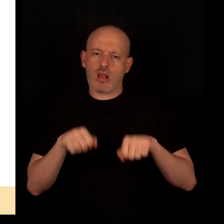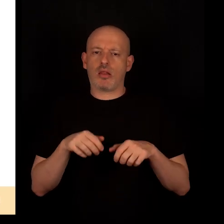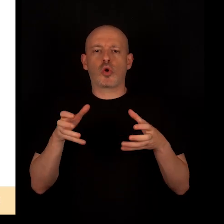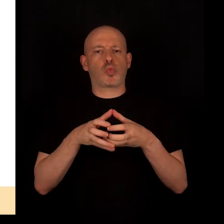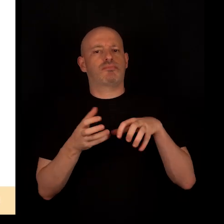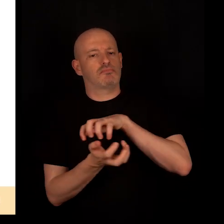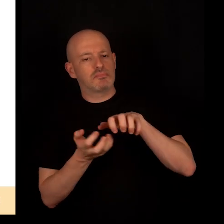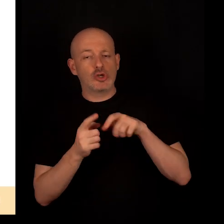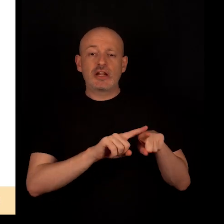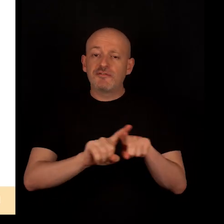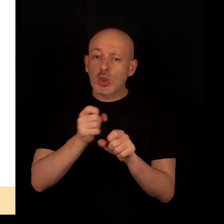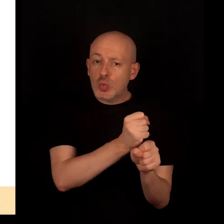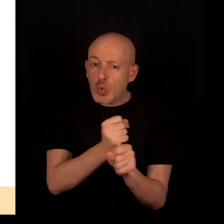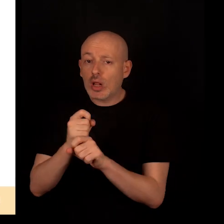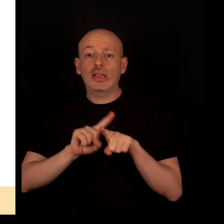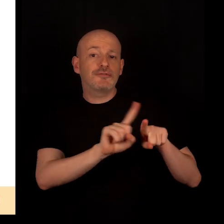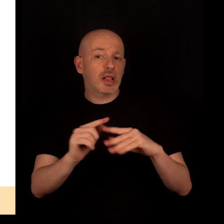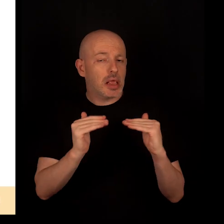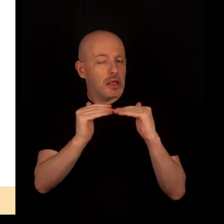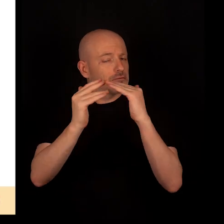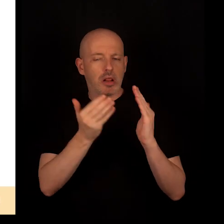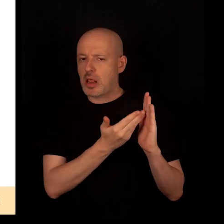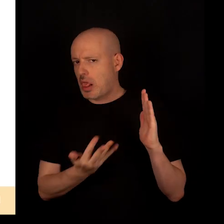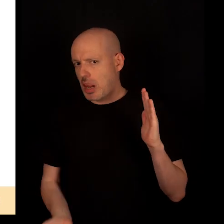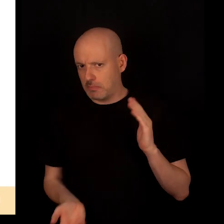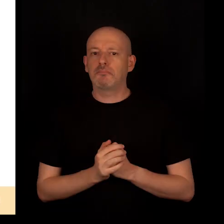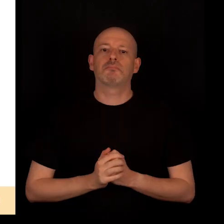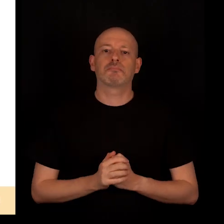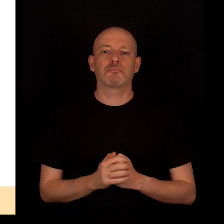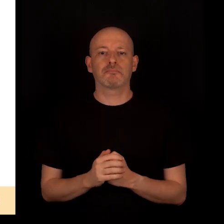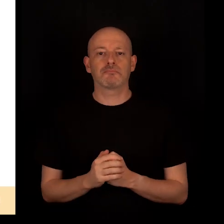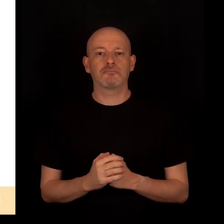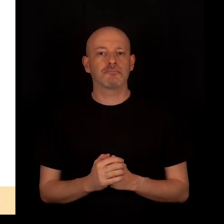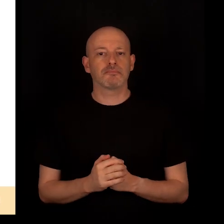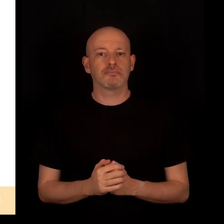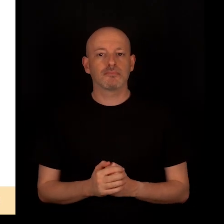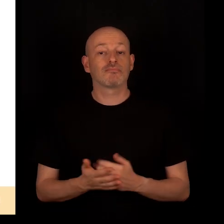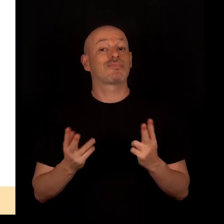to have a mixed group from different sectors and levels, etc.